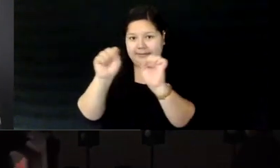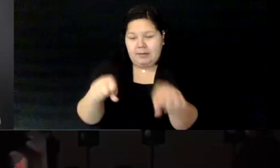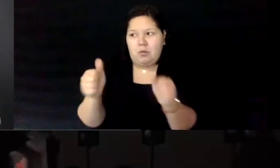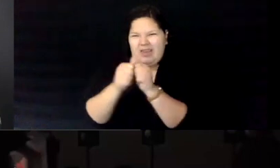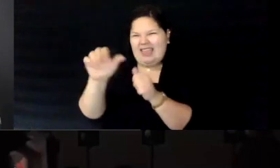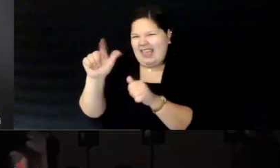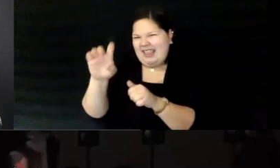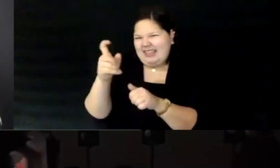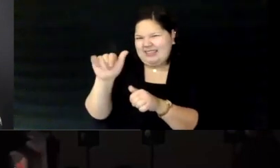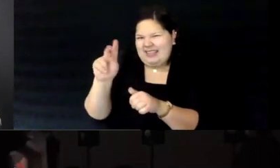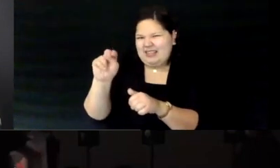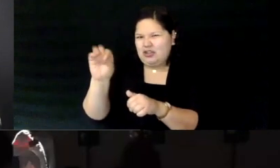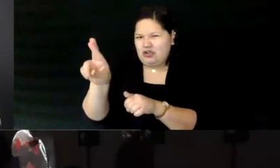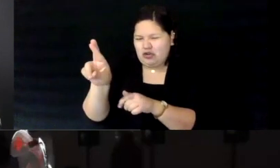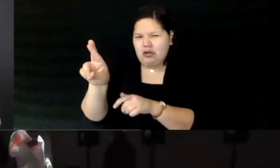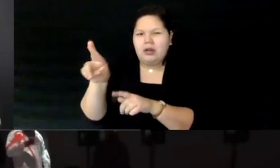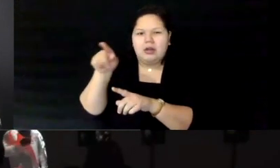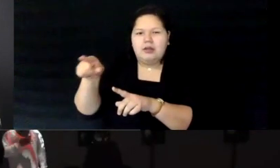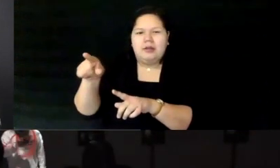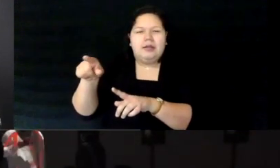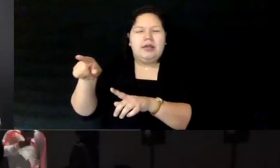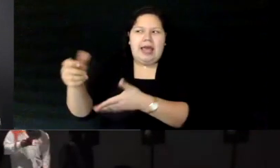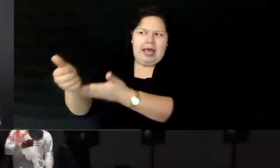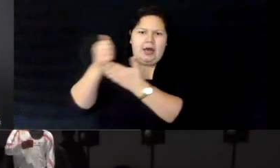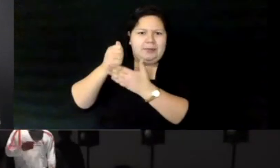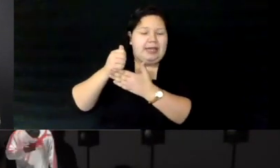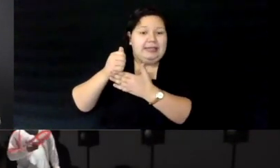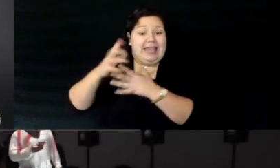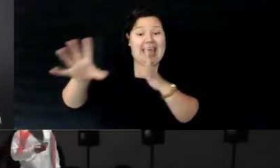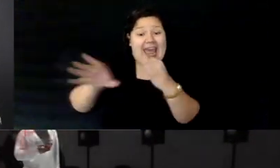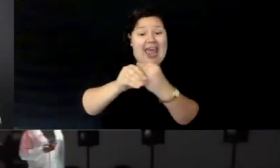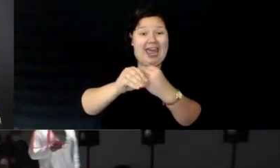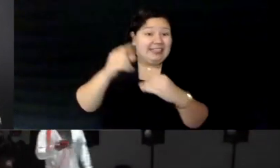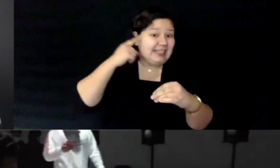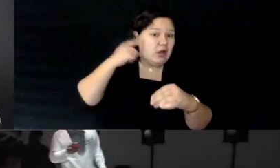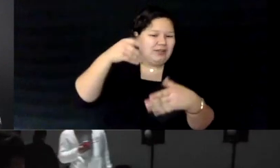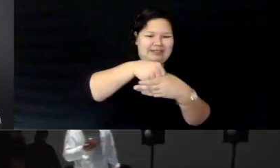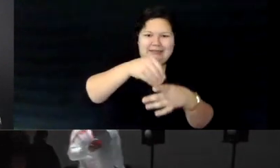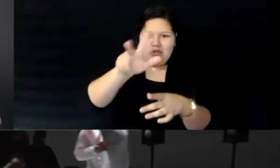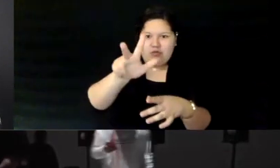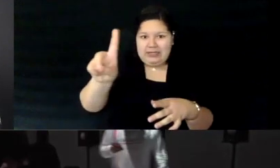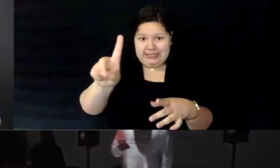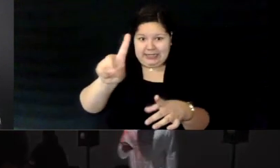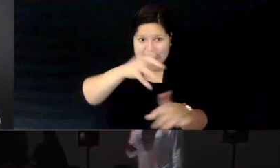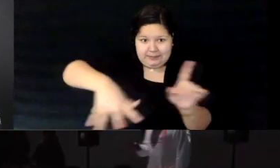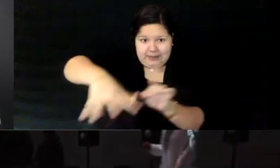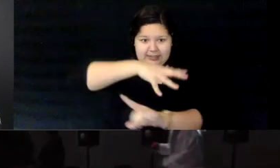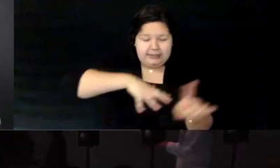that allows us to position sound in a 3d space, and using an audio format called